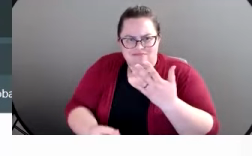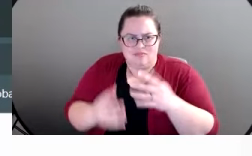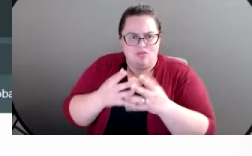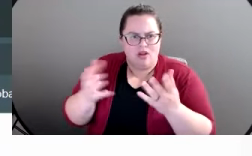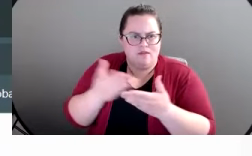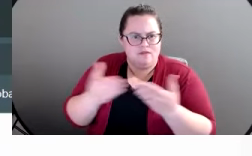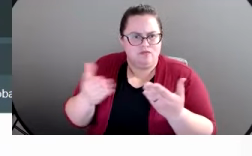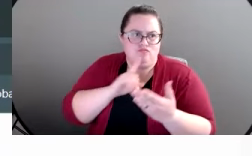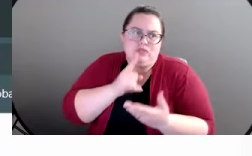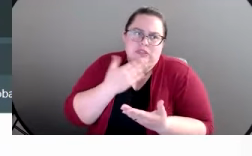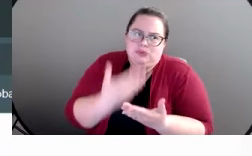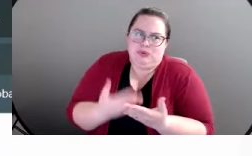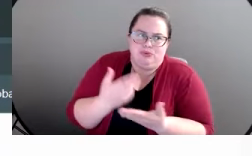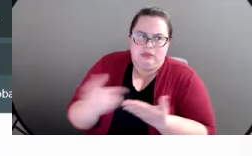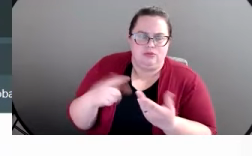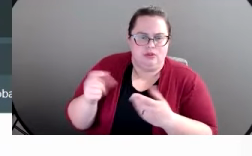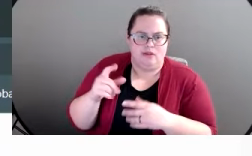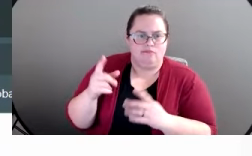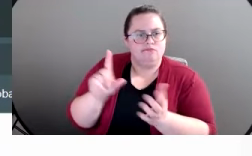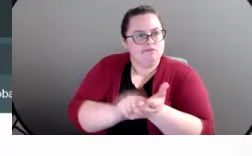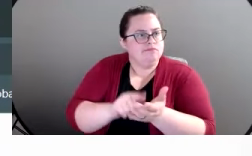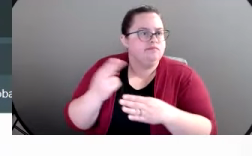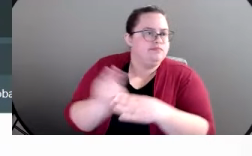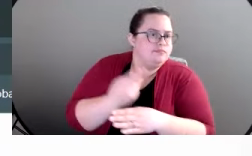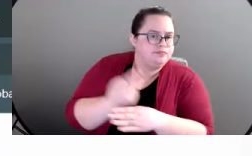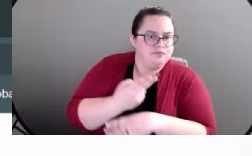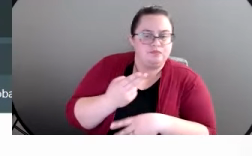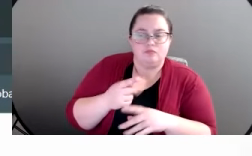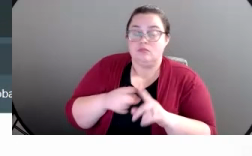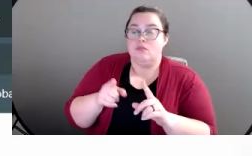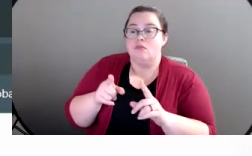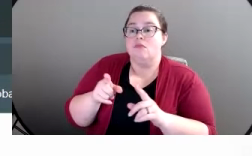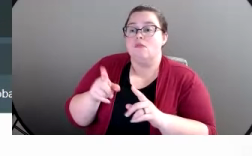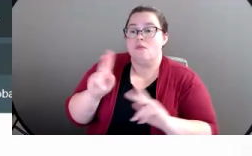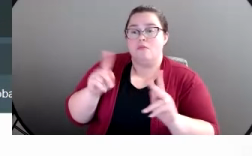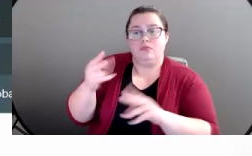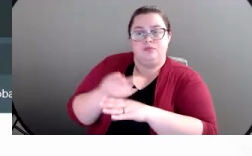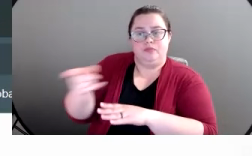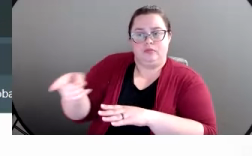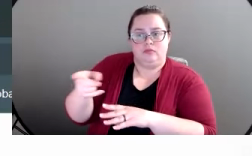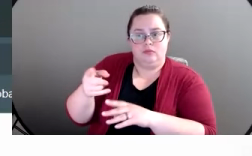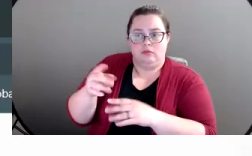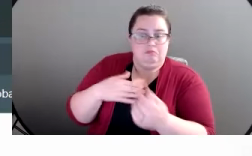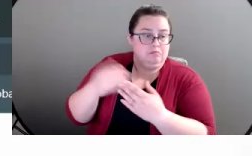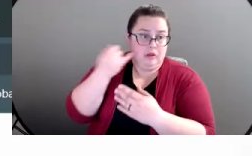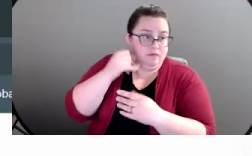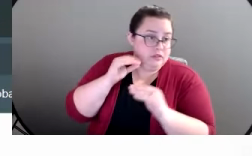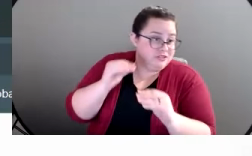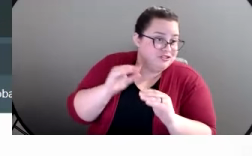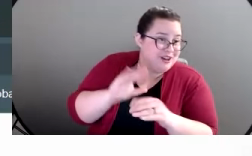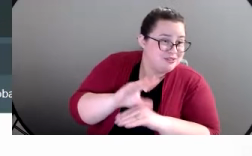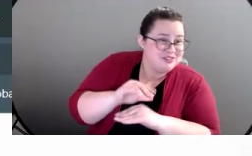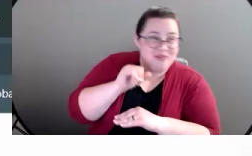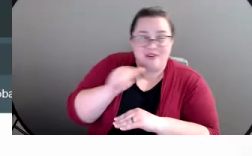students, even if they're not teaching, counseling courses. There's about 40 titles in here.